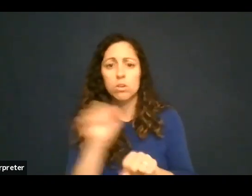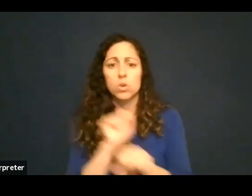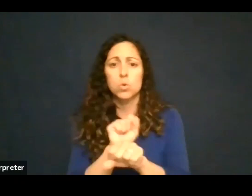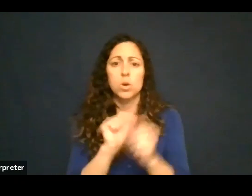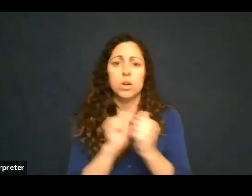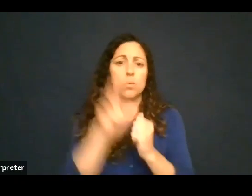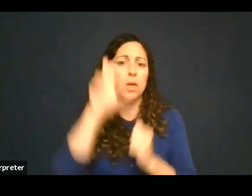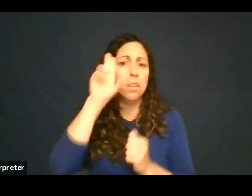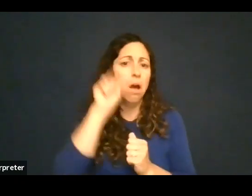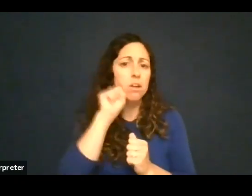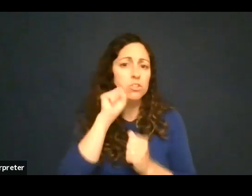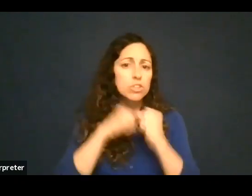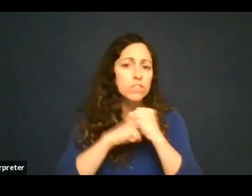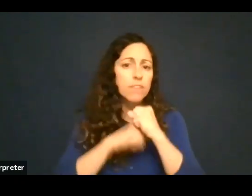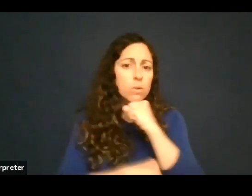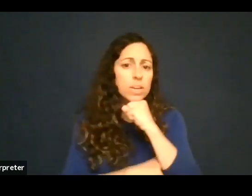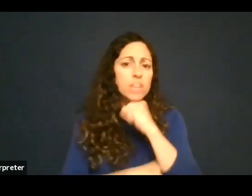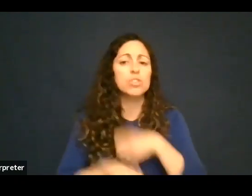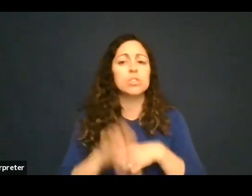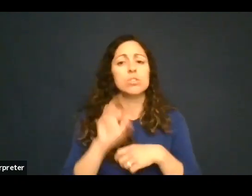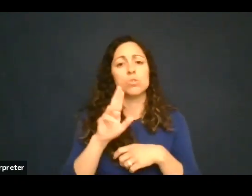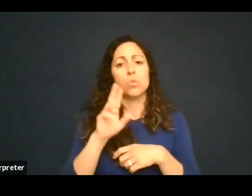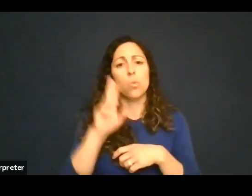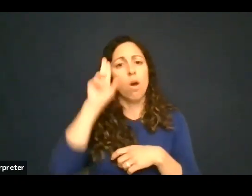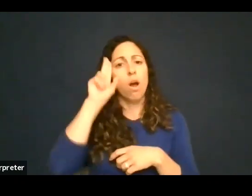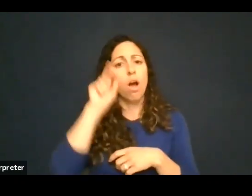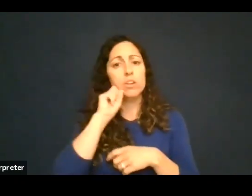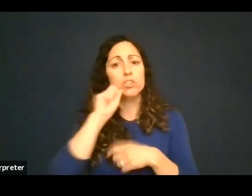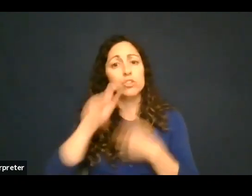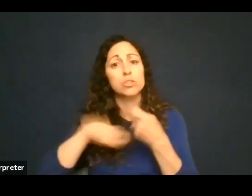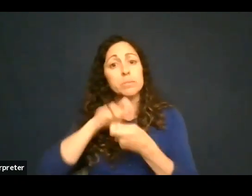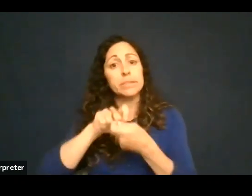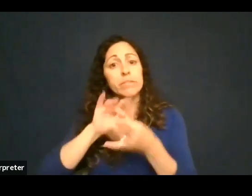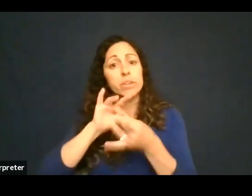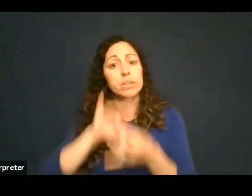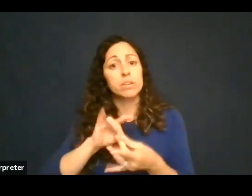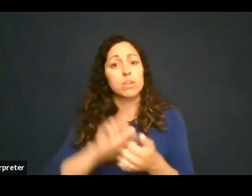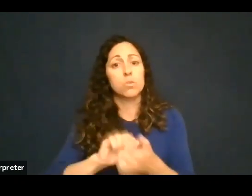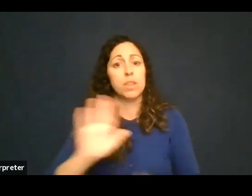specifically for your type of Usher is a great thing to do.